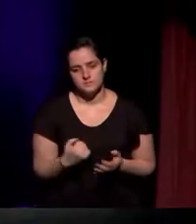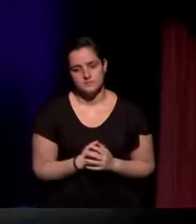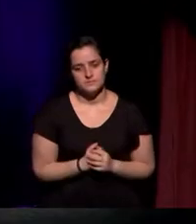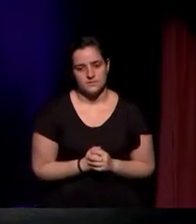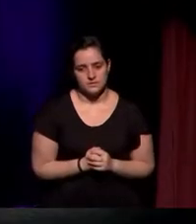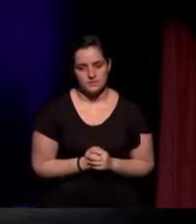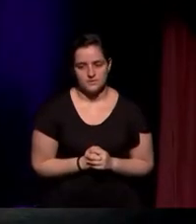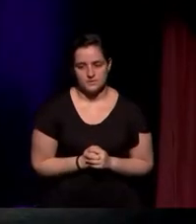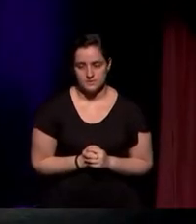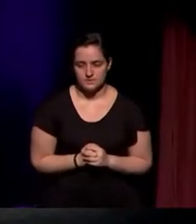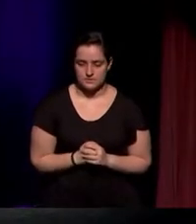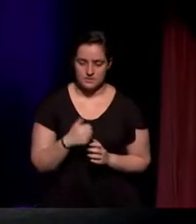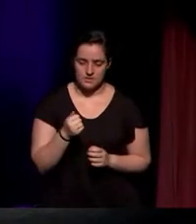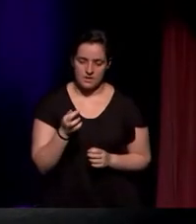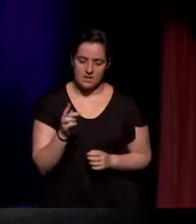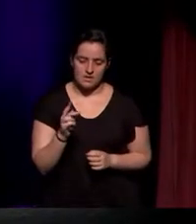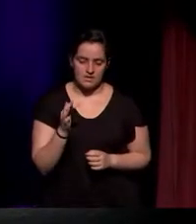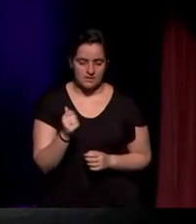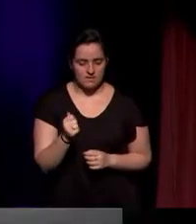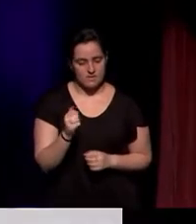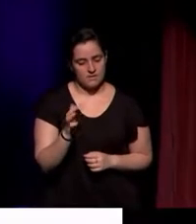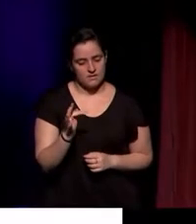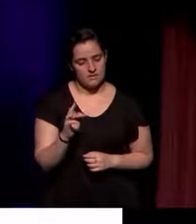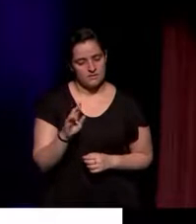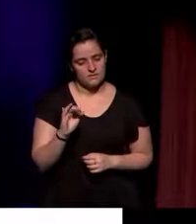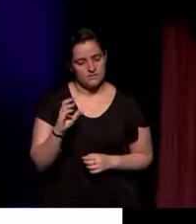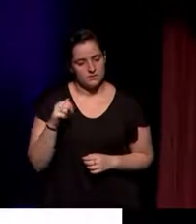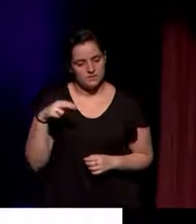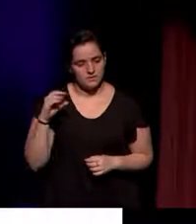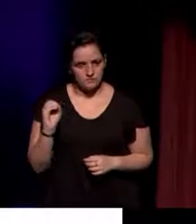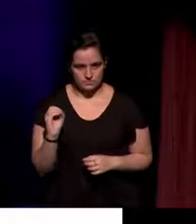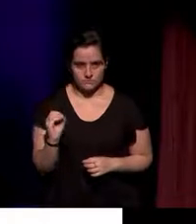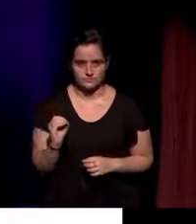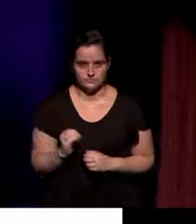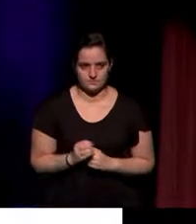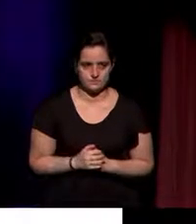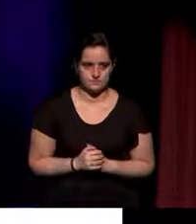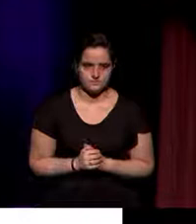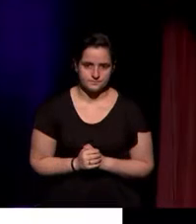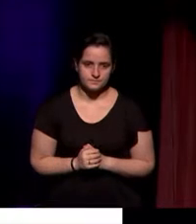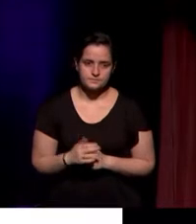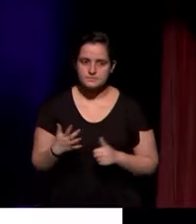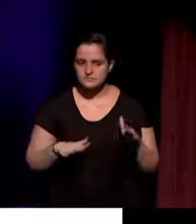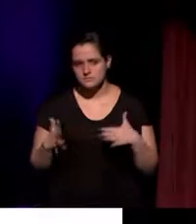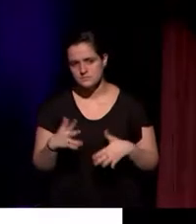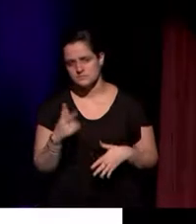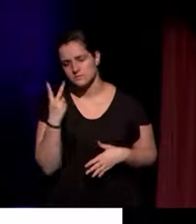and The African, by two Mozambicans